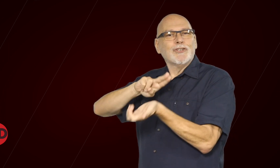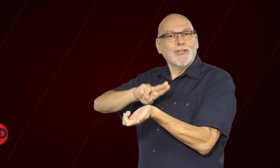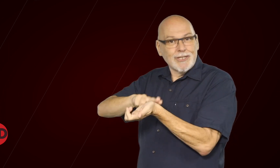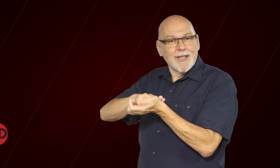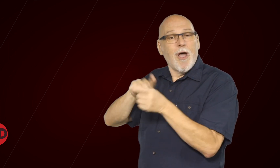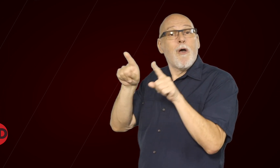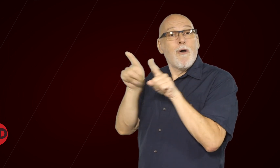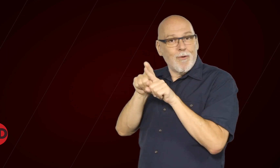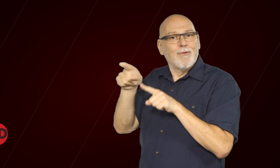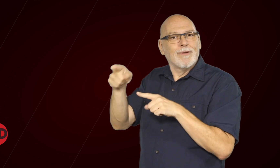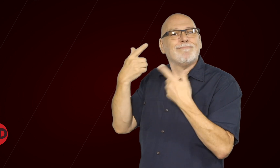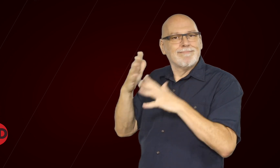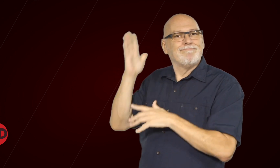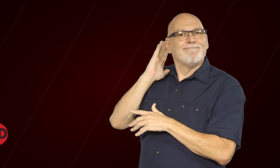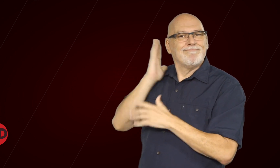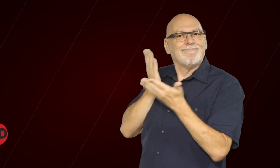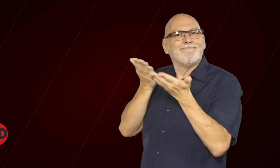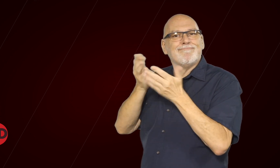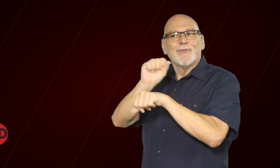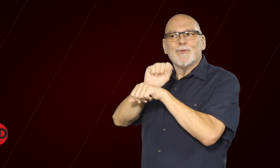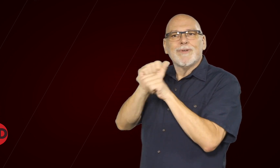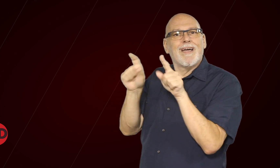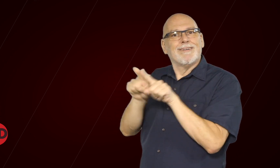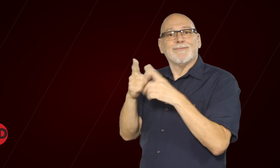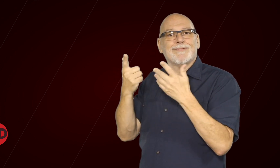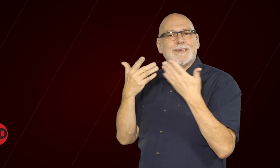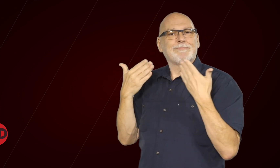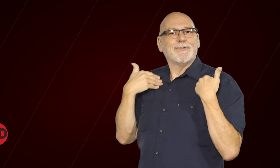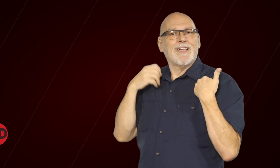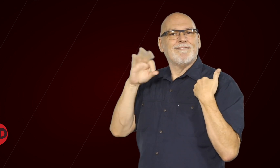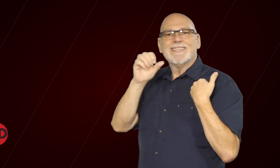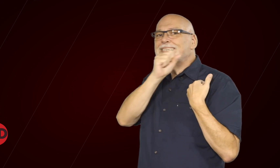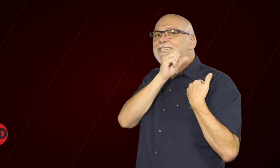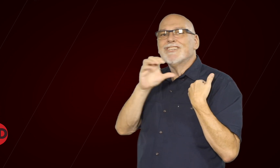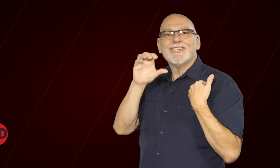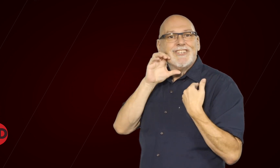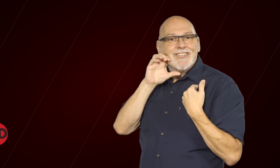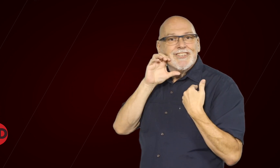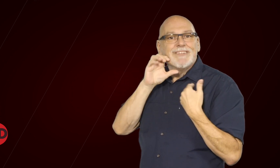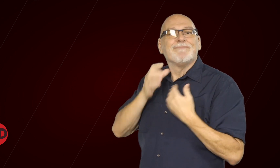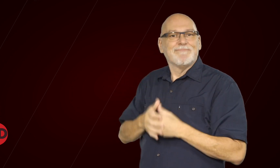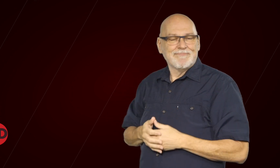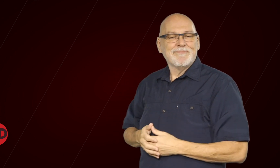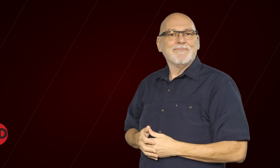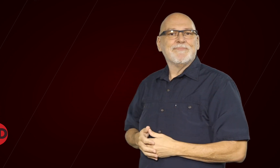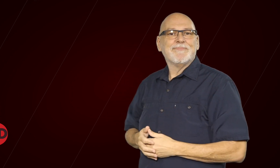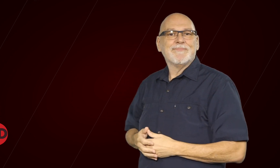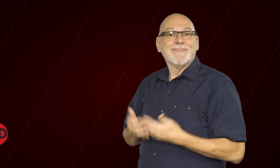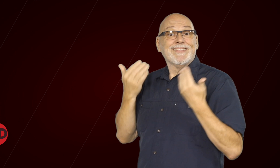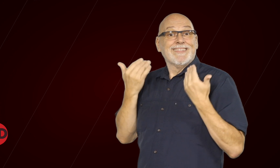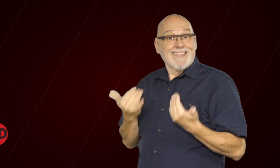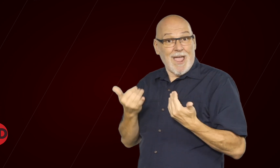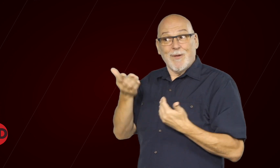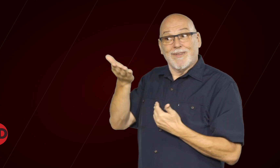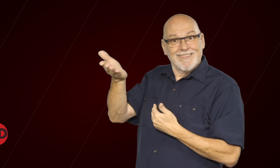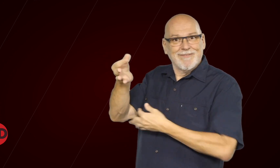is a registered nurse and served previously as Minister of Seniors.